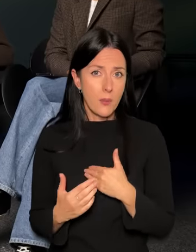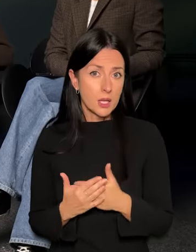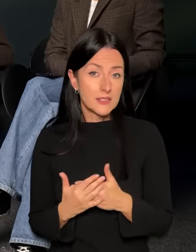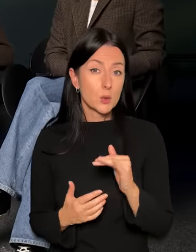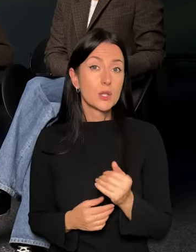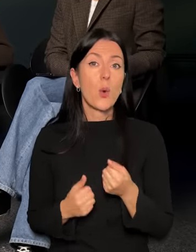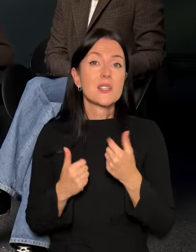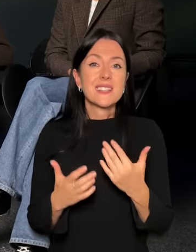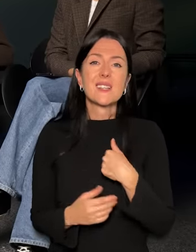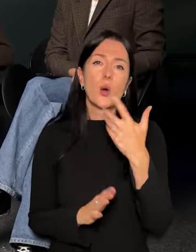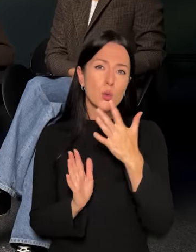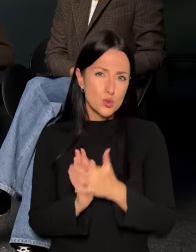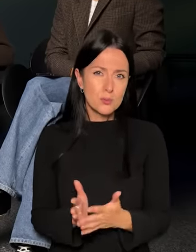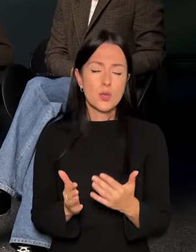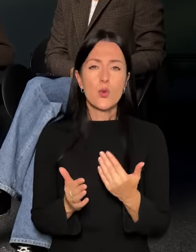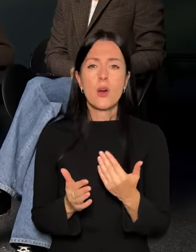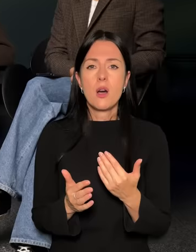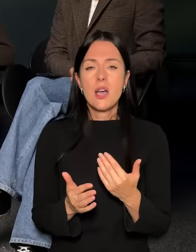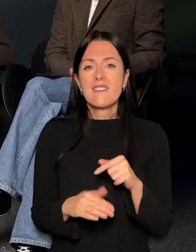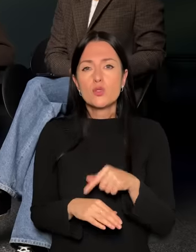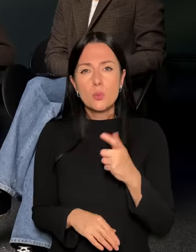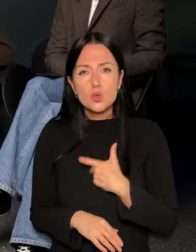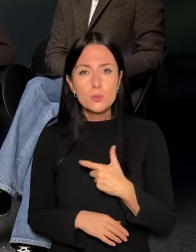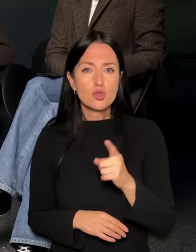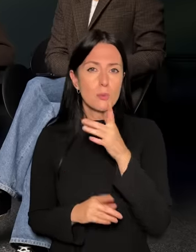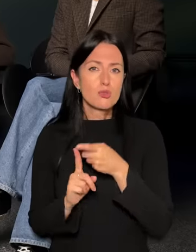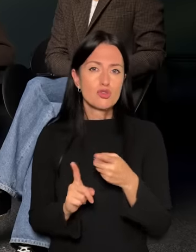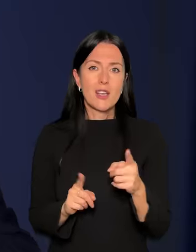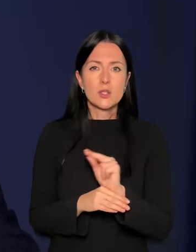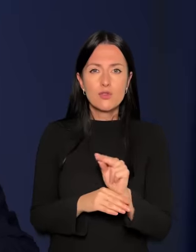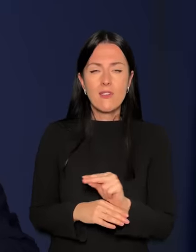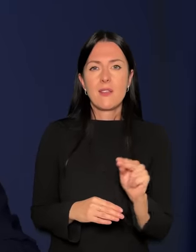And I understood and felt that, during the treatment and rehabilitation process,